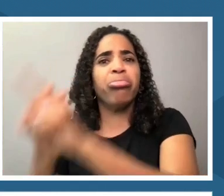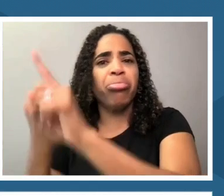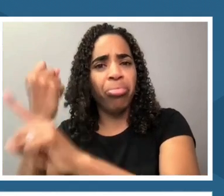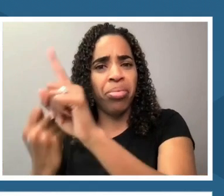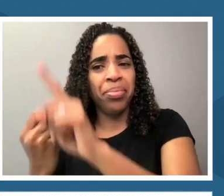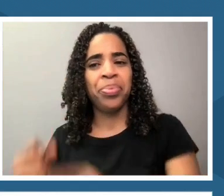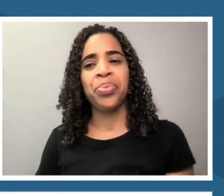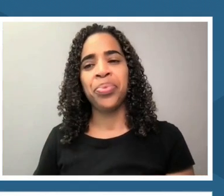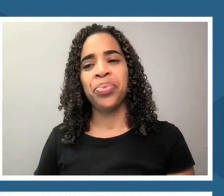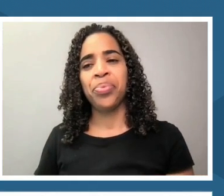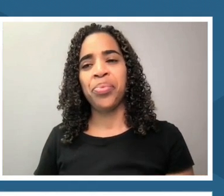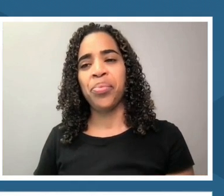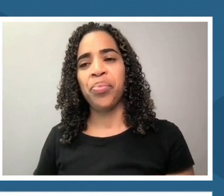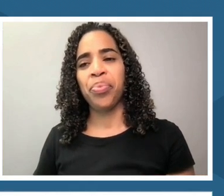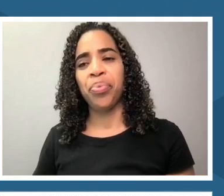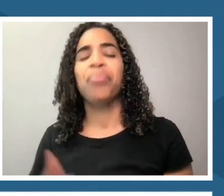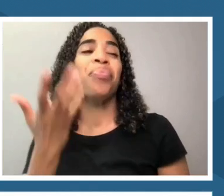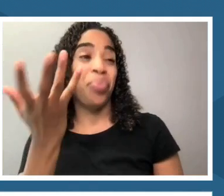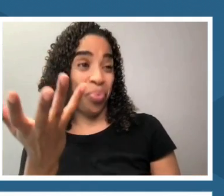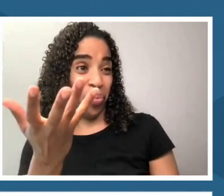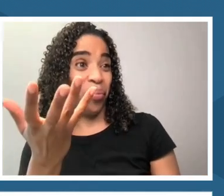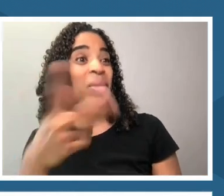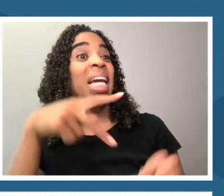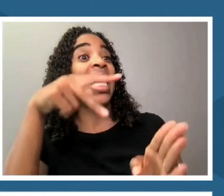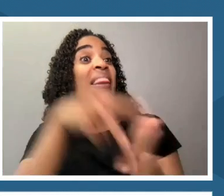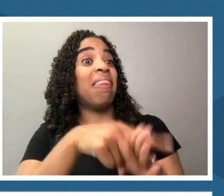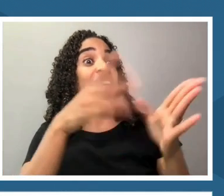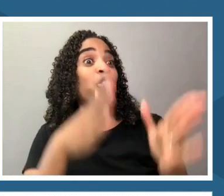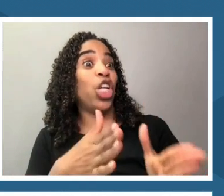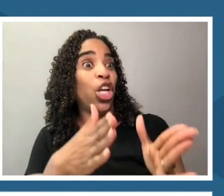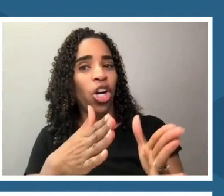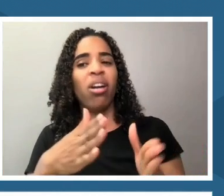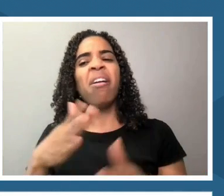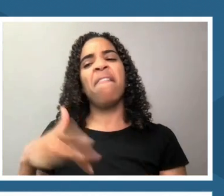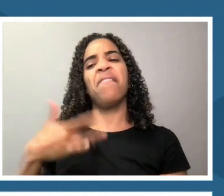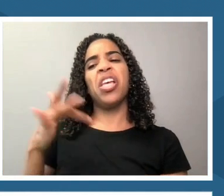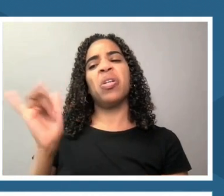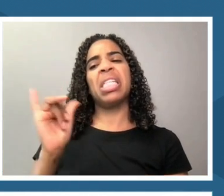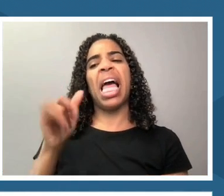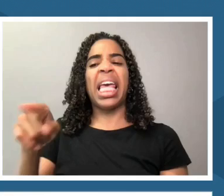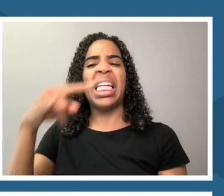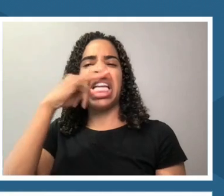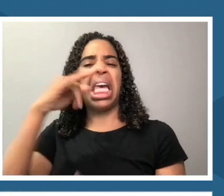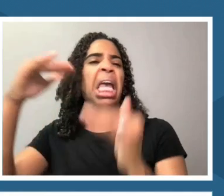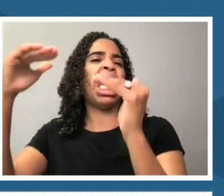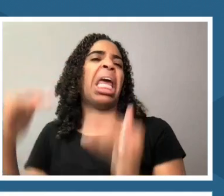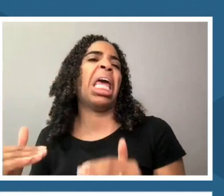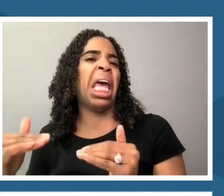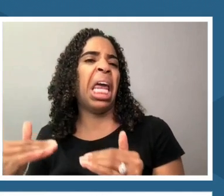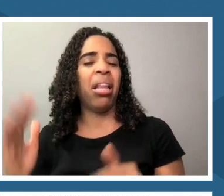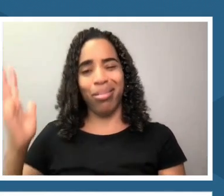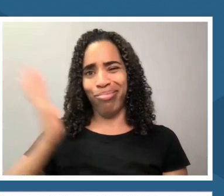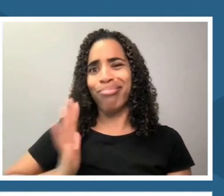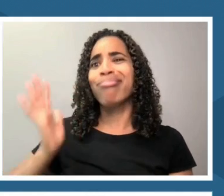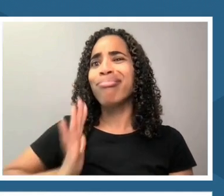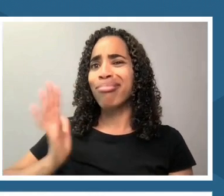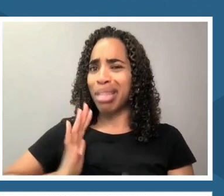yeah the the cheater treating on sin like a child um very reminiscent right